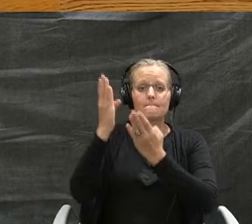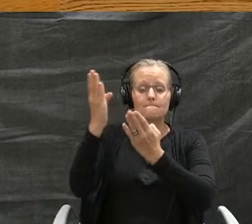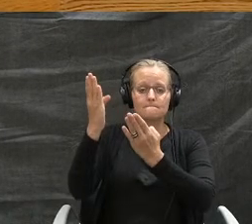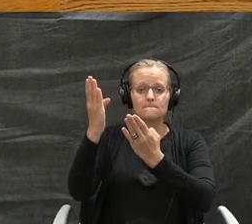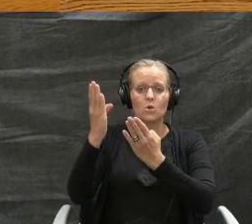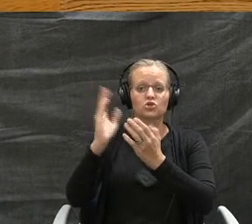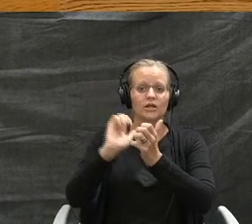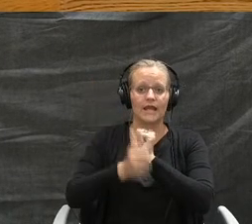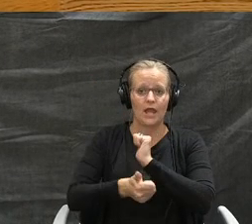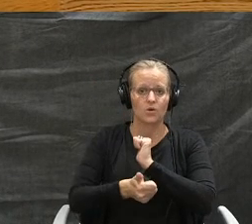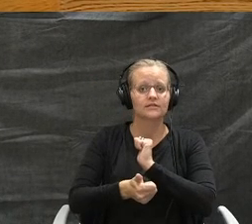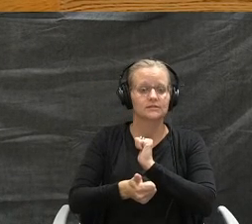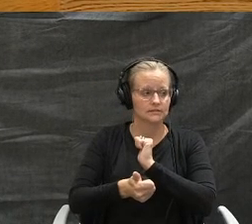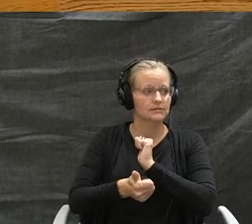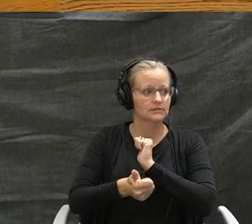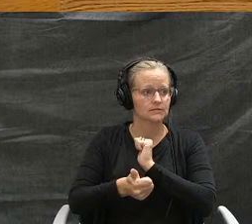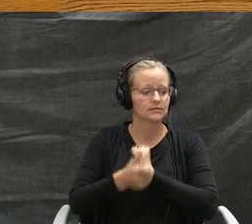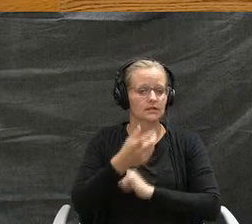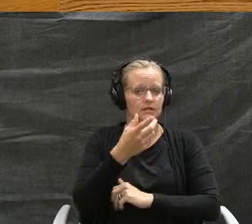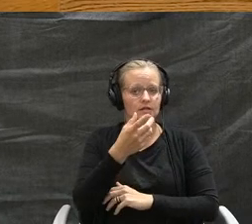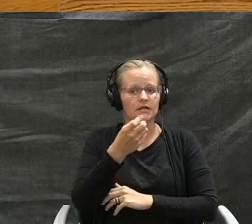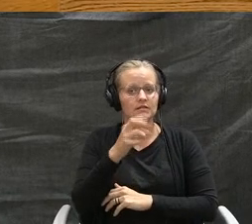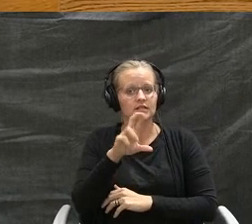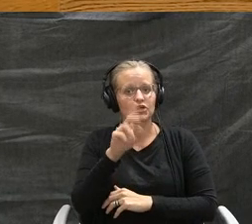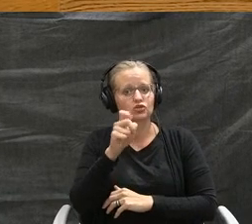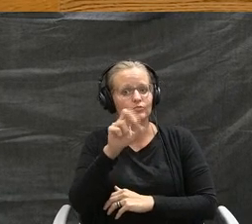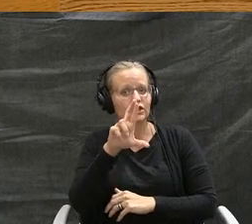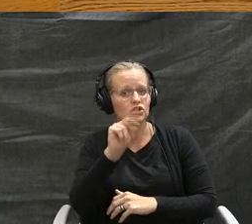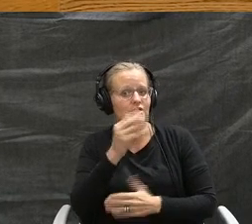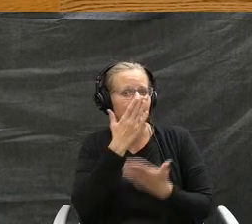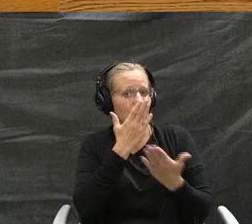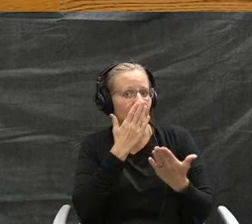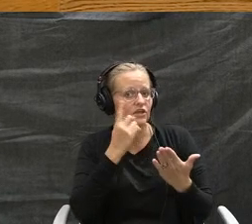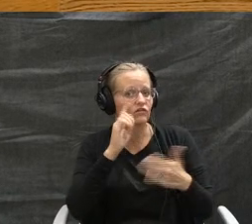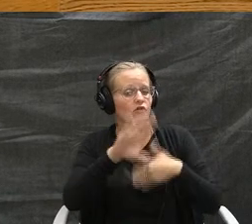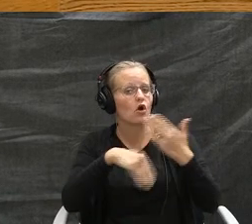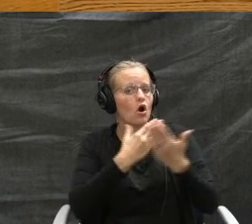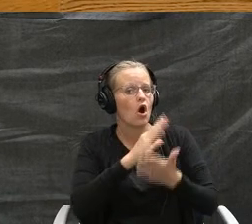to say thank you to you for all your leadership with with with